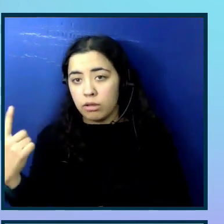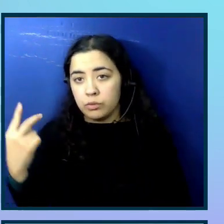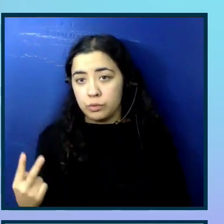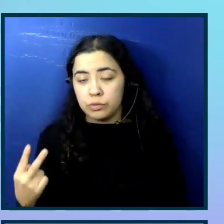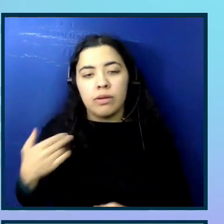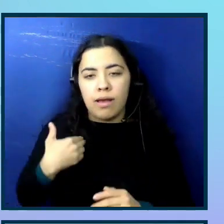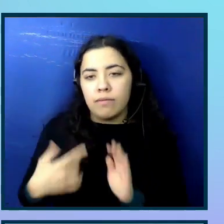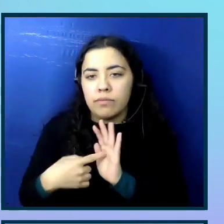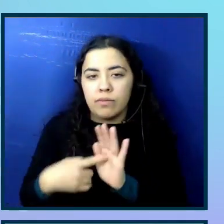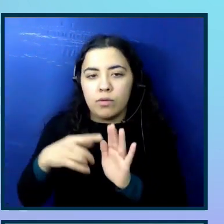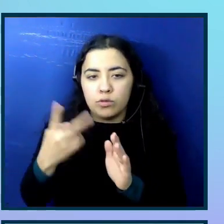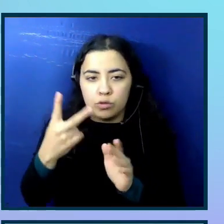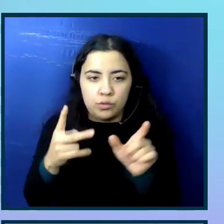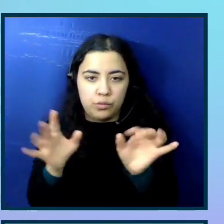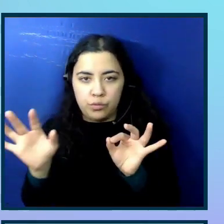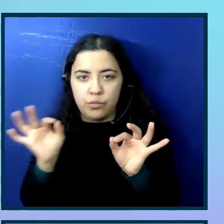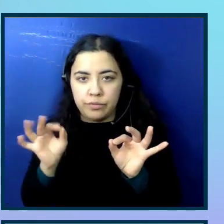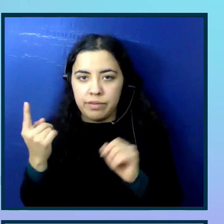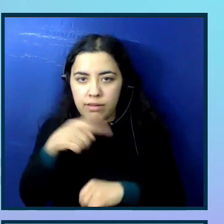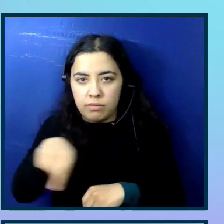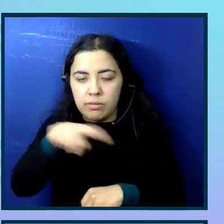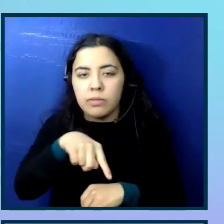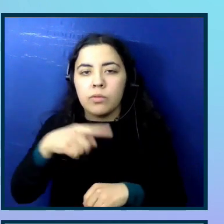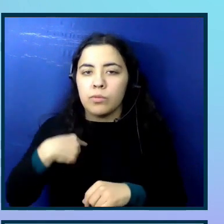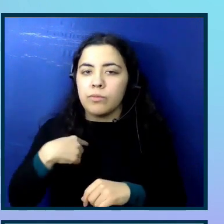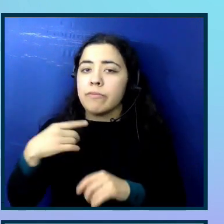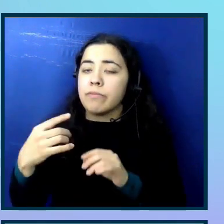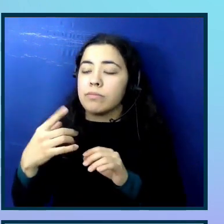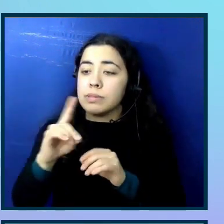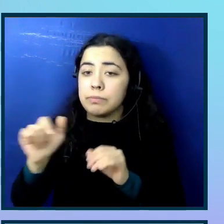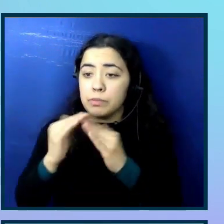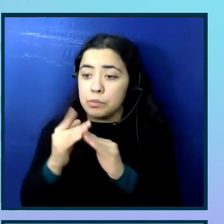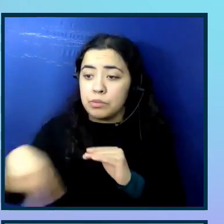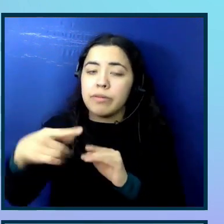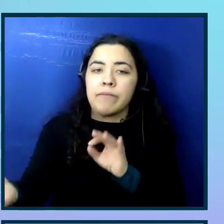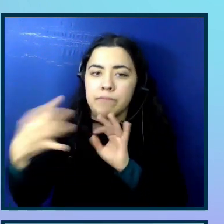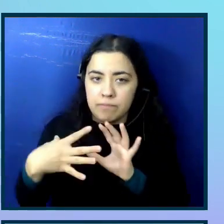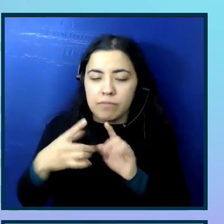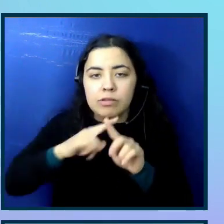with accessibility or how we've included feedback from the disability community at different points in the process.